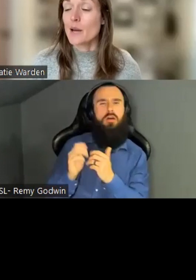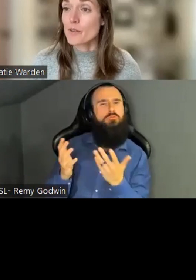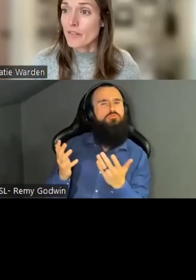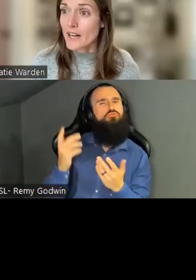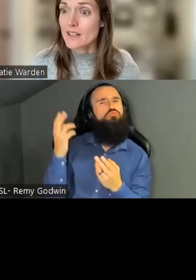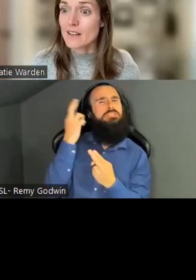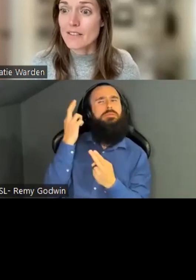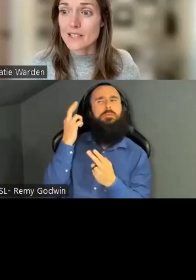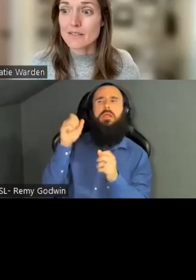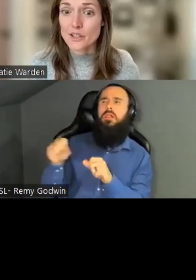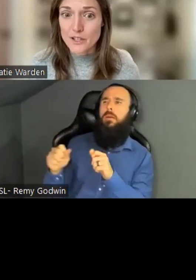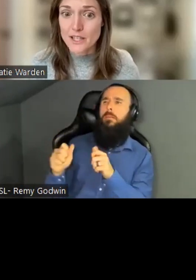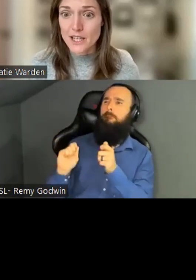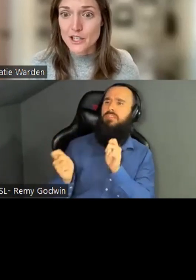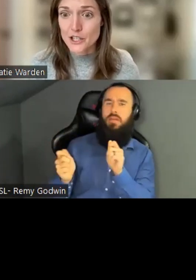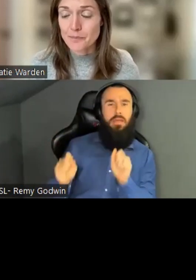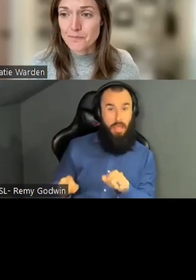and providing effective communication.